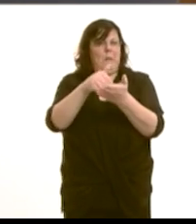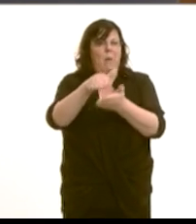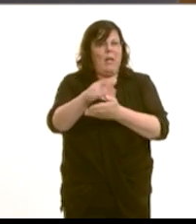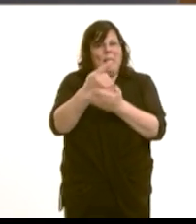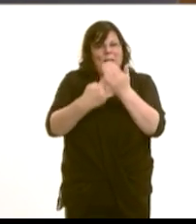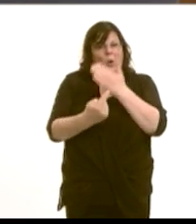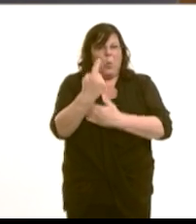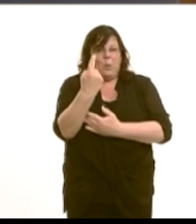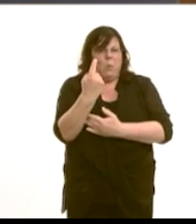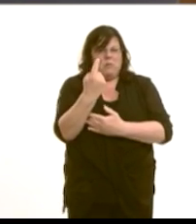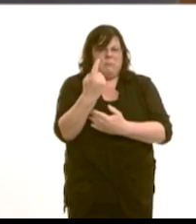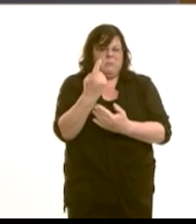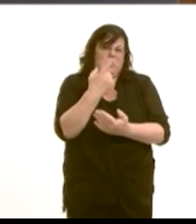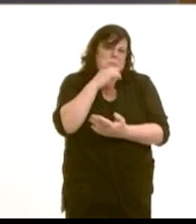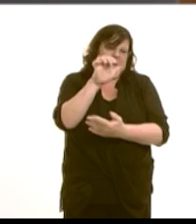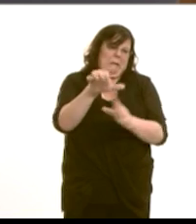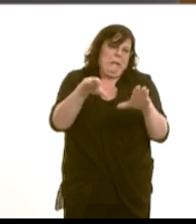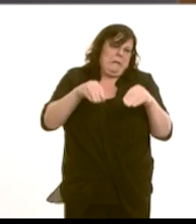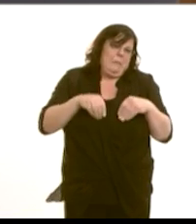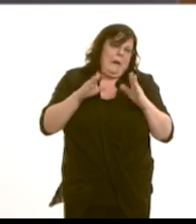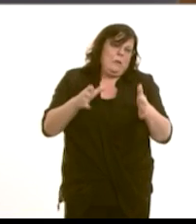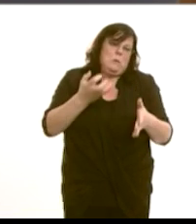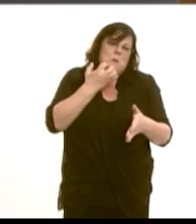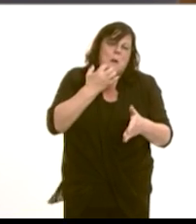But, of course, we have to accept that that would involve free movement of people and,